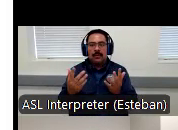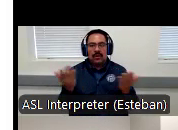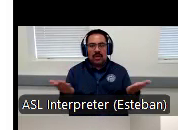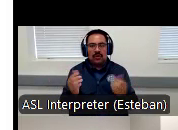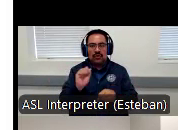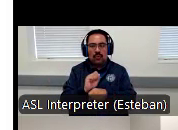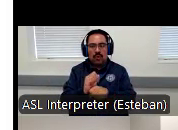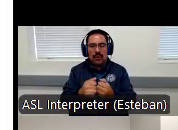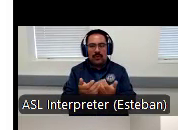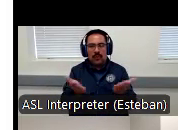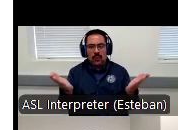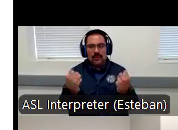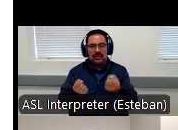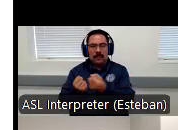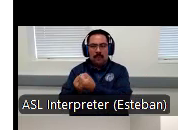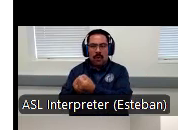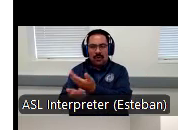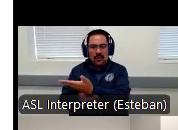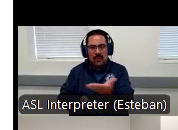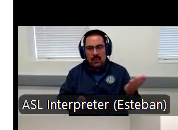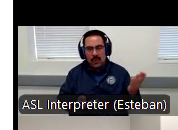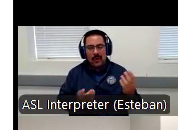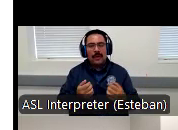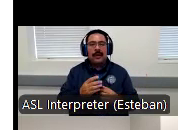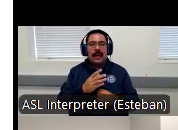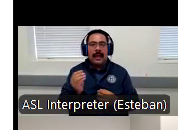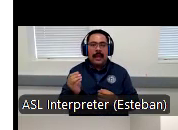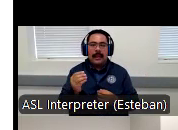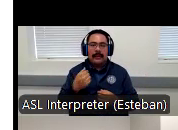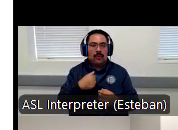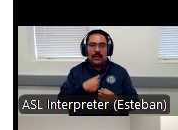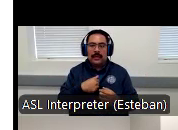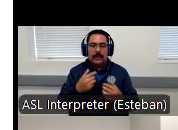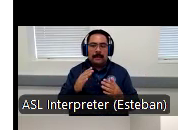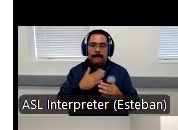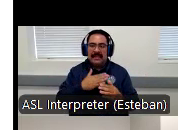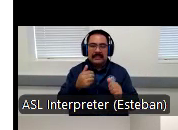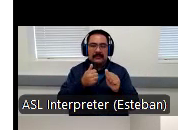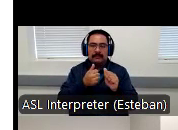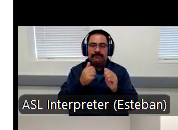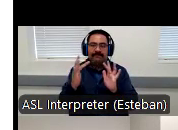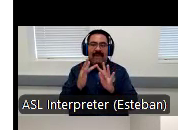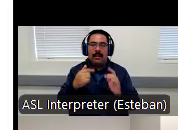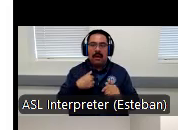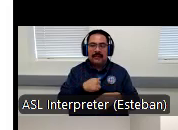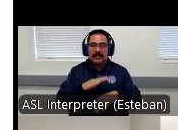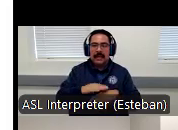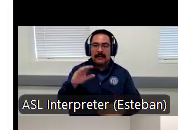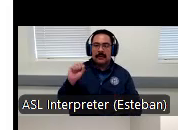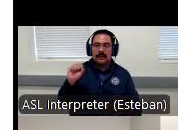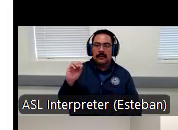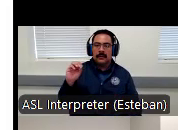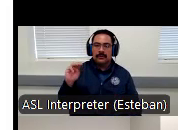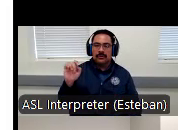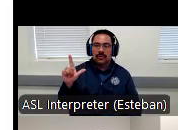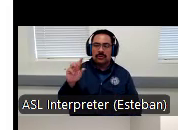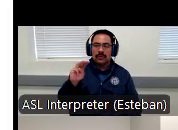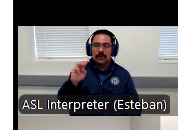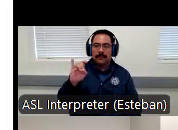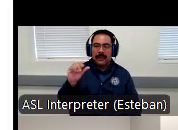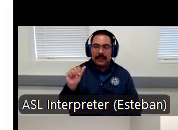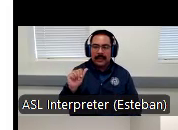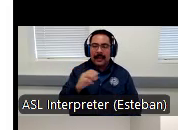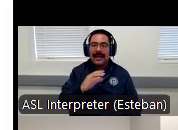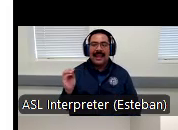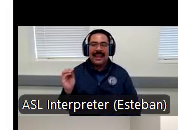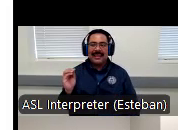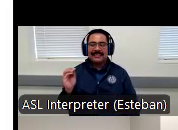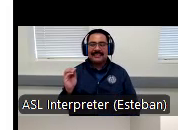and to support you. We added a phone number, pleas follow us on social media. And I also